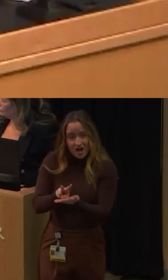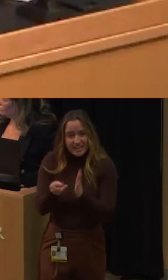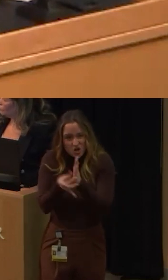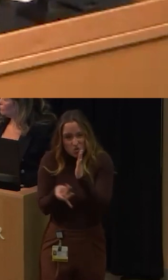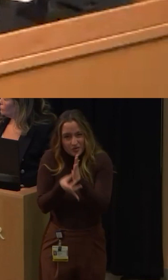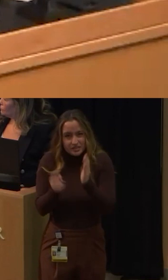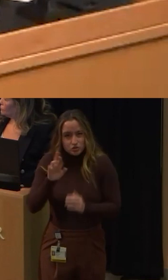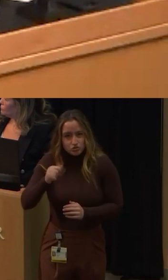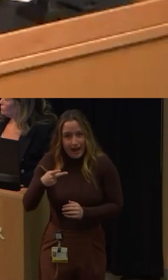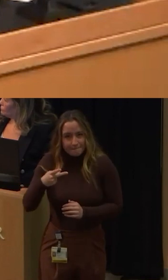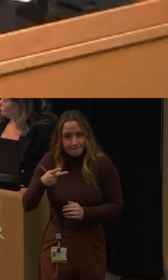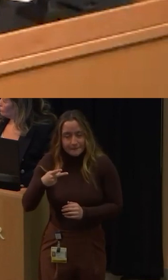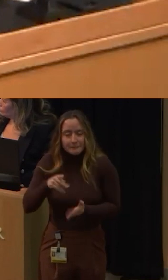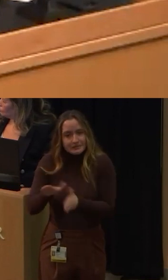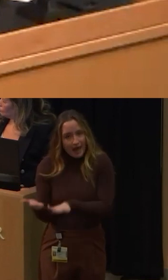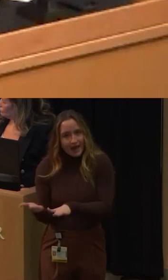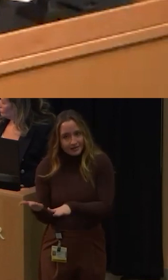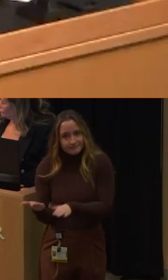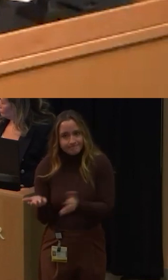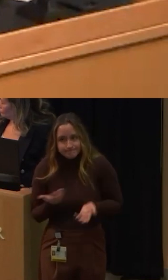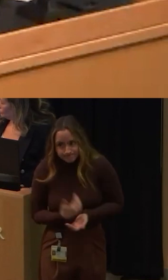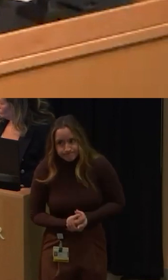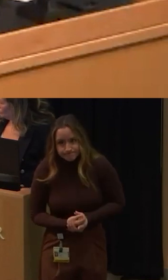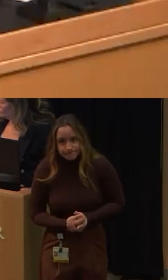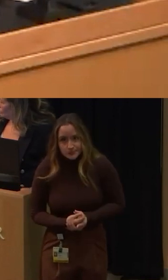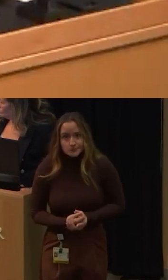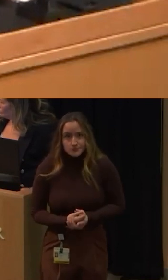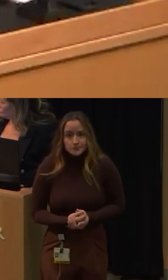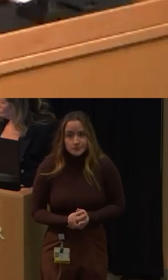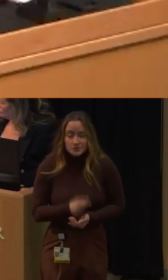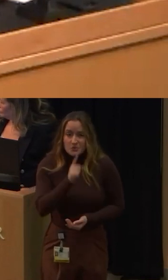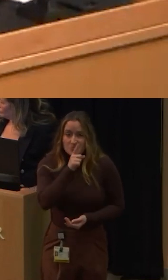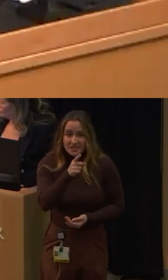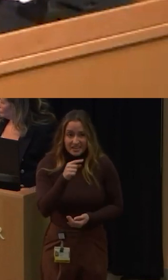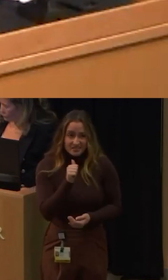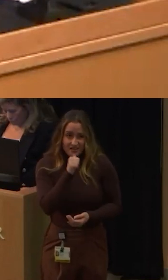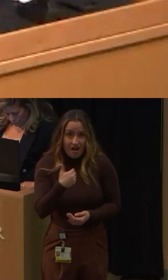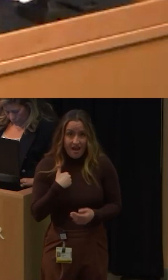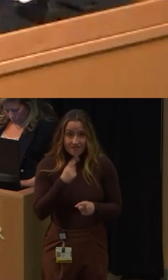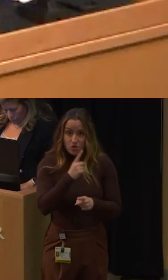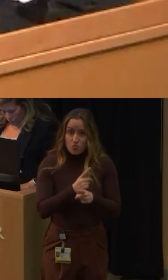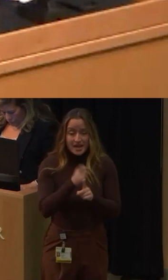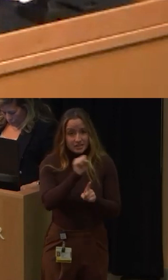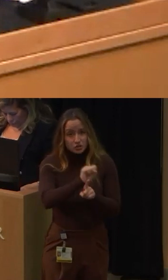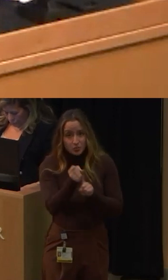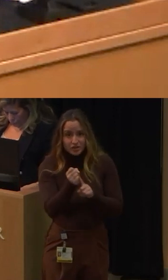when we don't have the right kind of situations for families in this city and in every city.